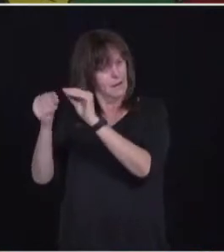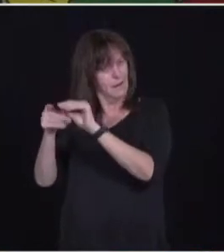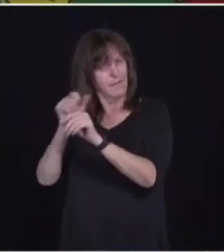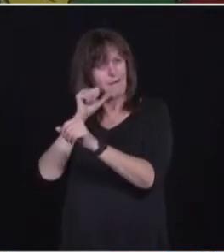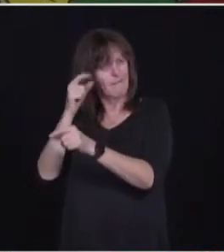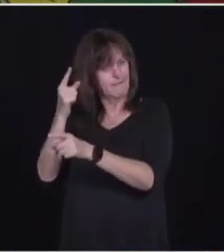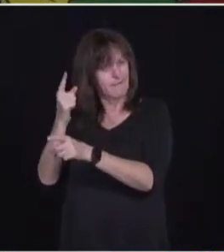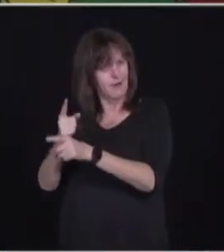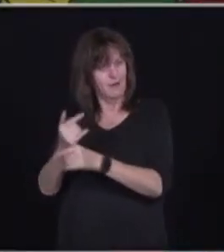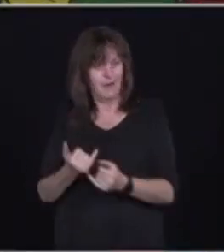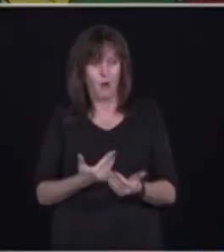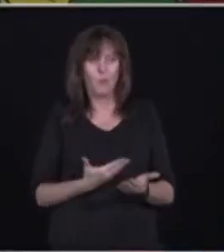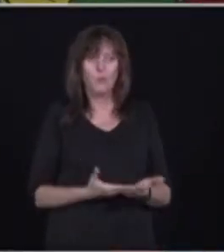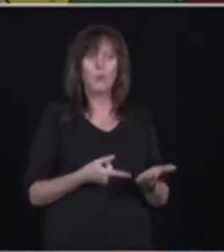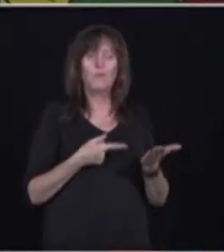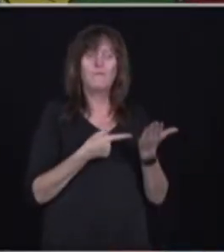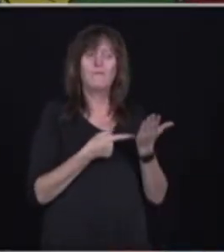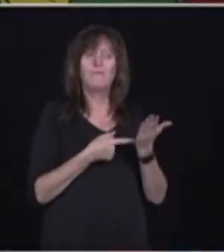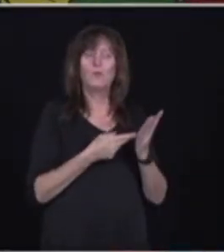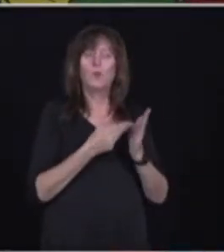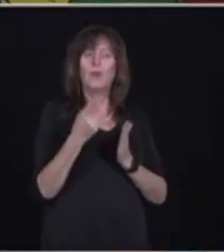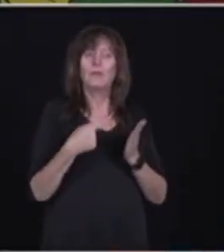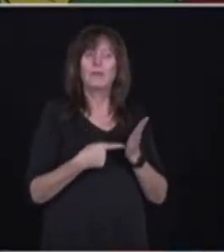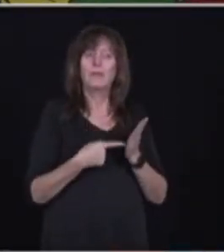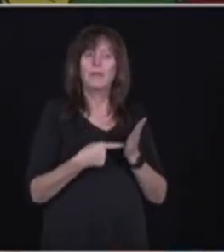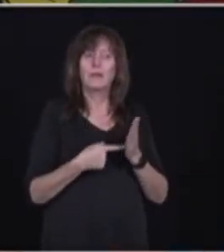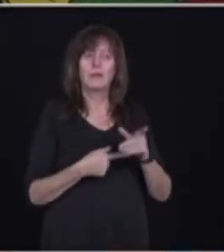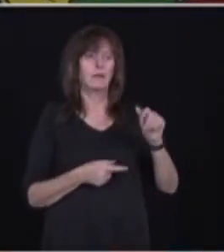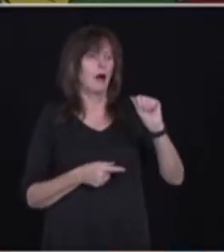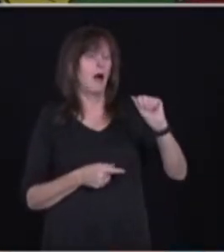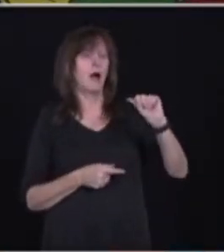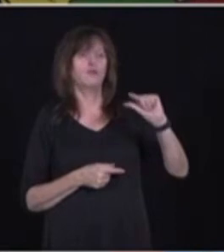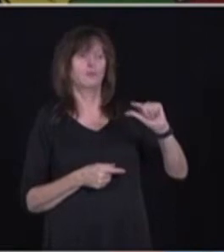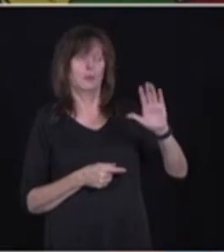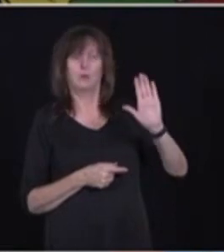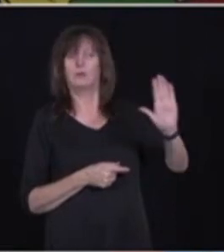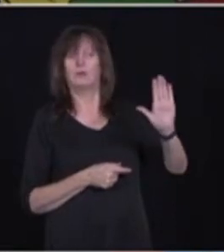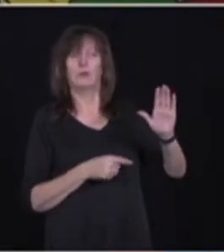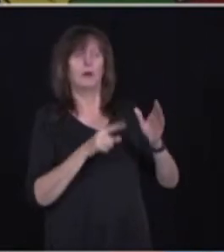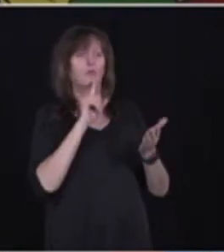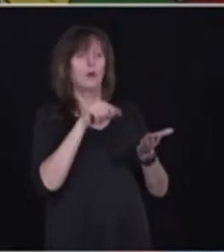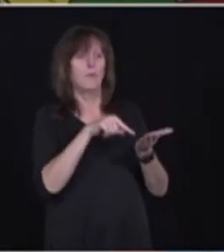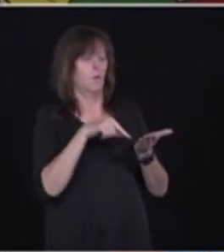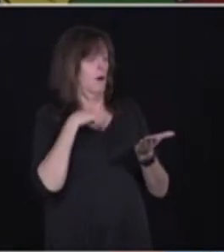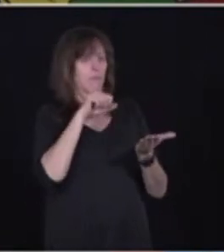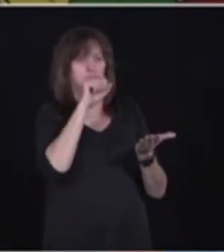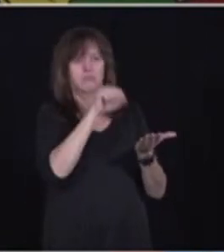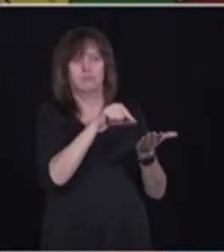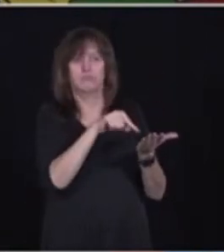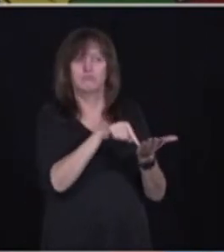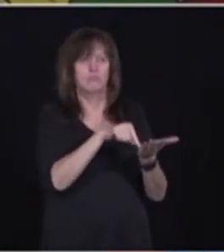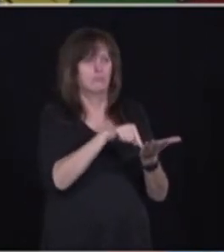and he knew about it the whole time? It was not the accurate figure and now the truth came out.